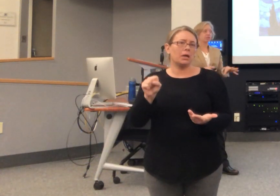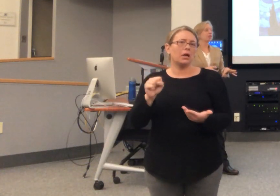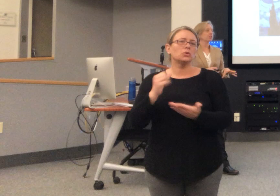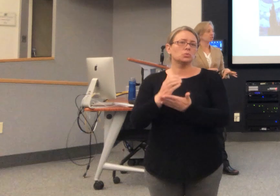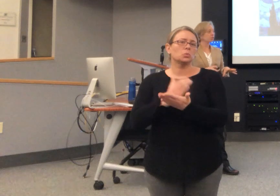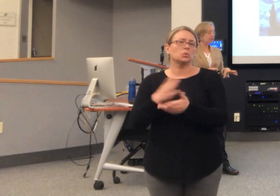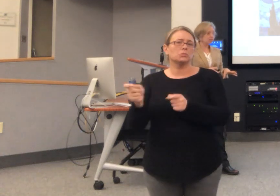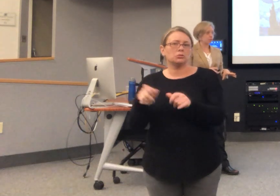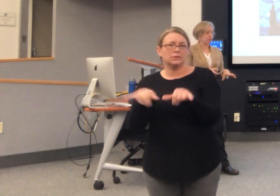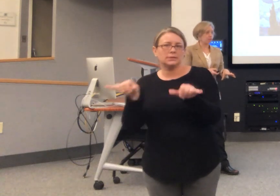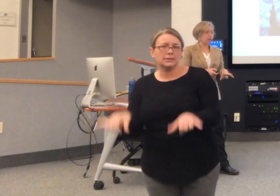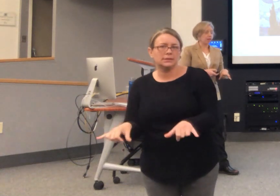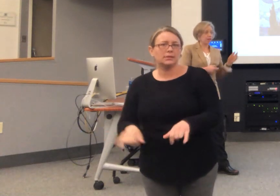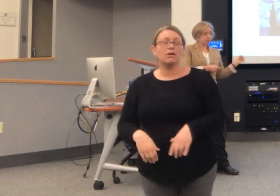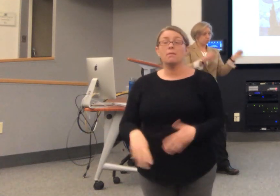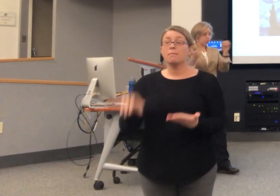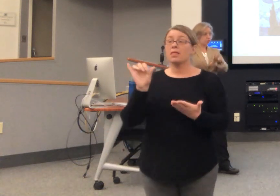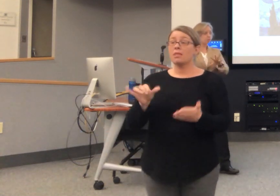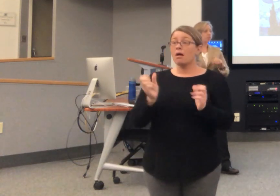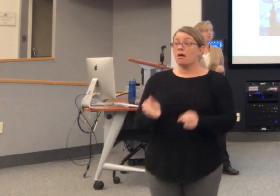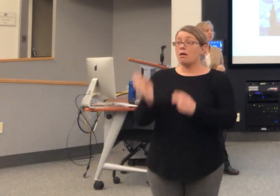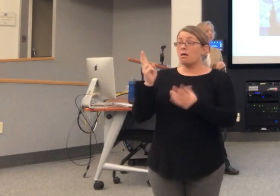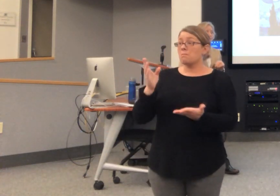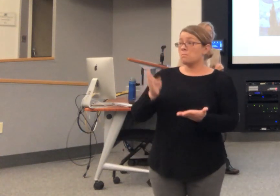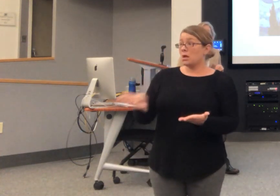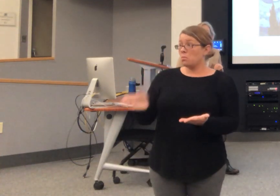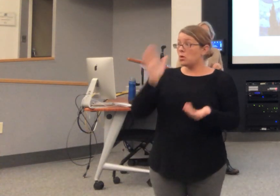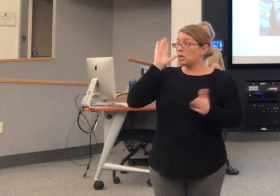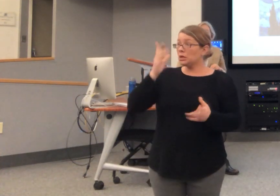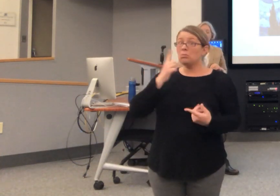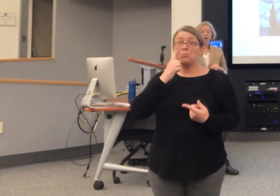in the art history textbook that I'm writing. I'll just put those in and use them there too.